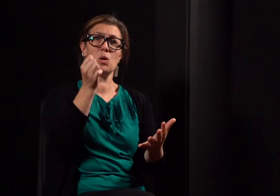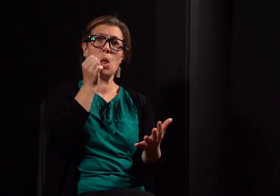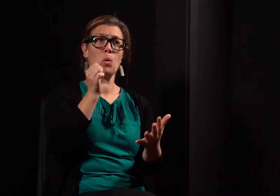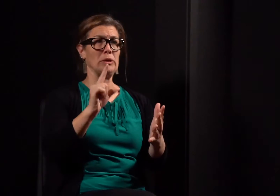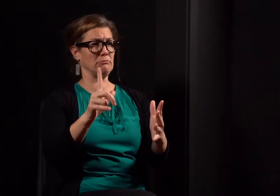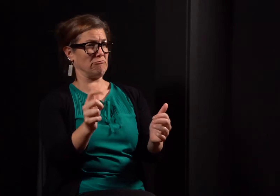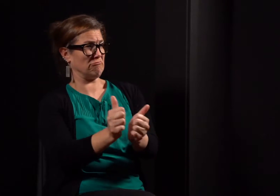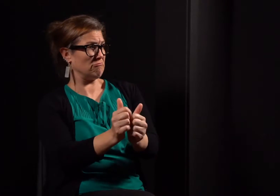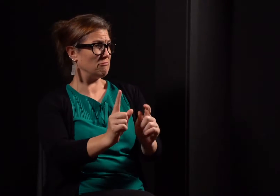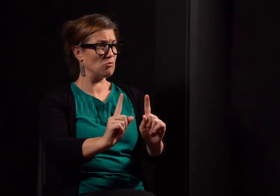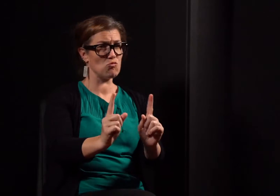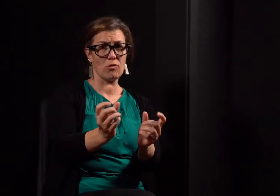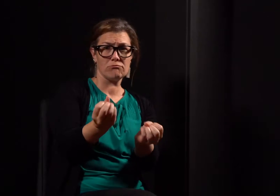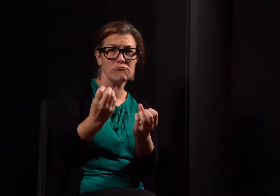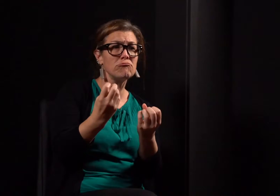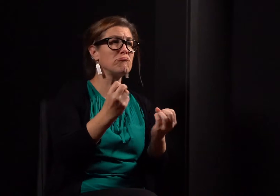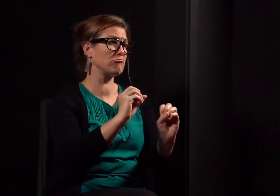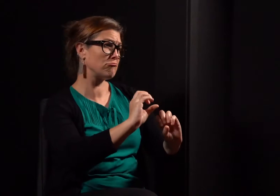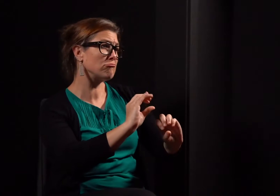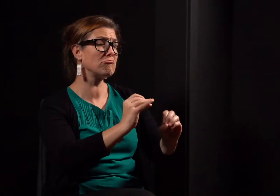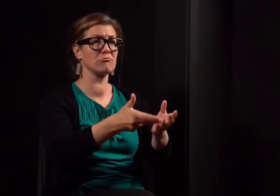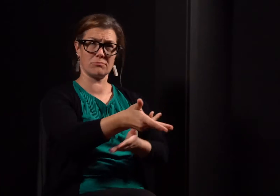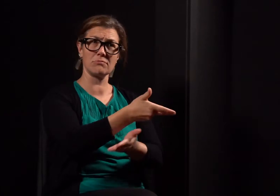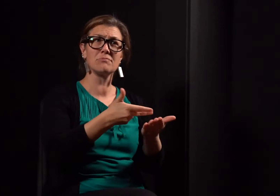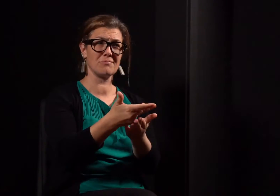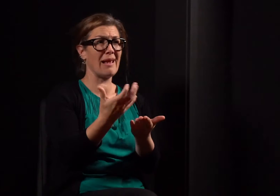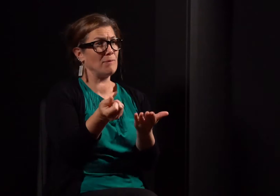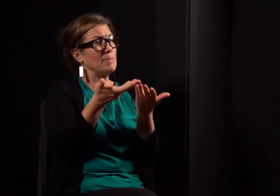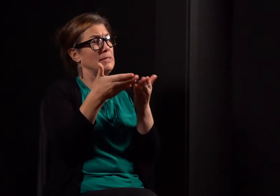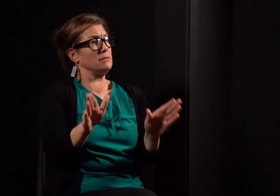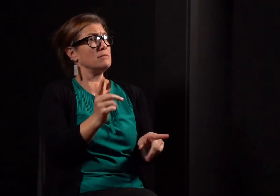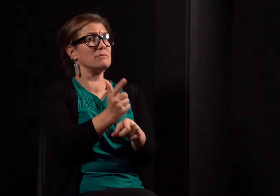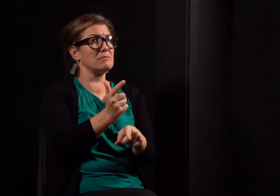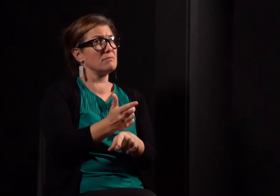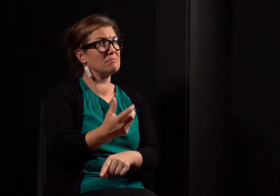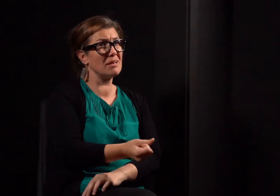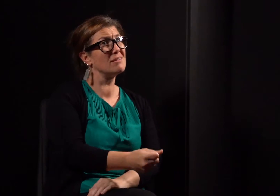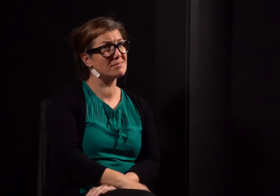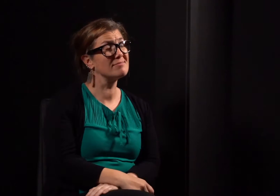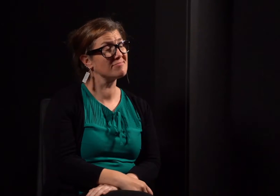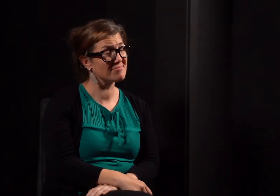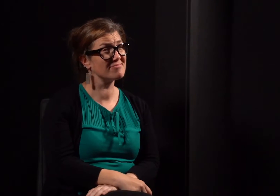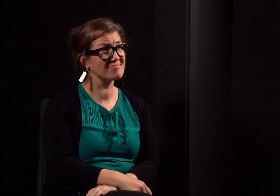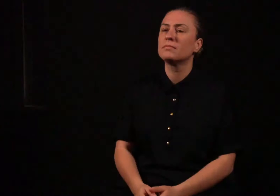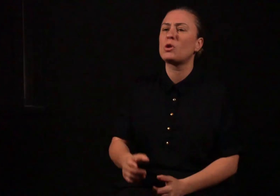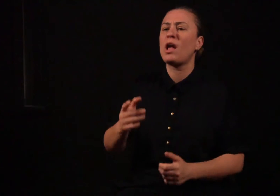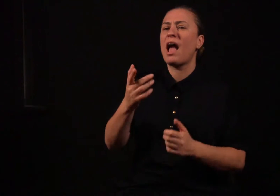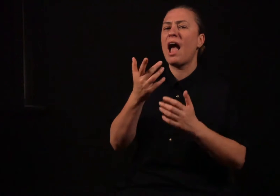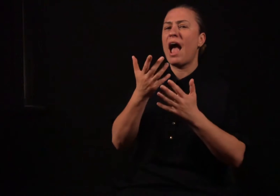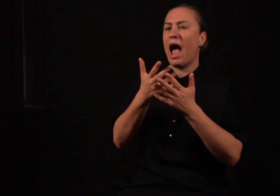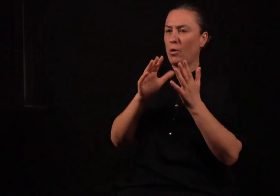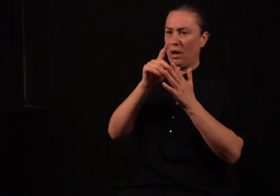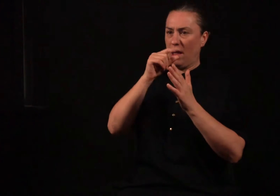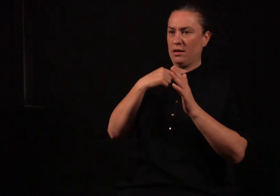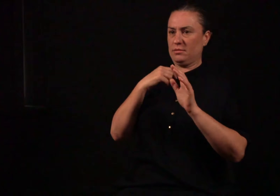They cannot just work without knowing what's appropriate, what's suitable and without having those open discussions with who they're working with.